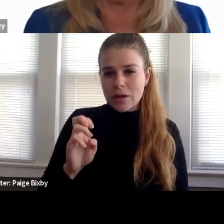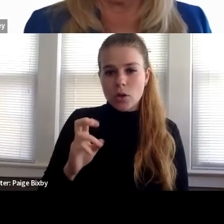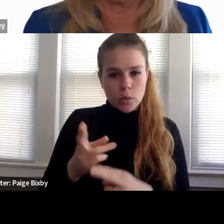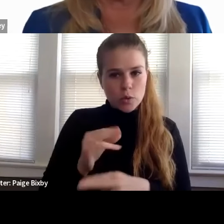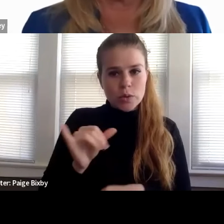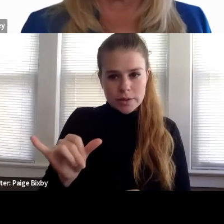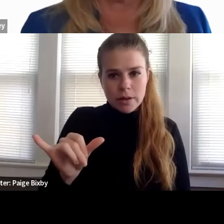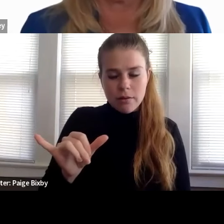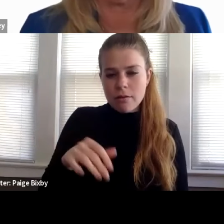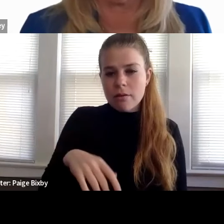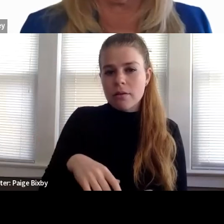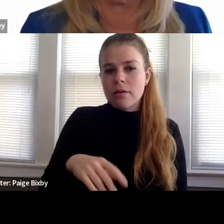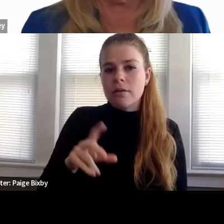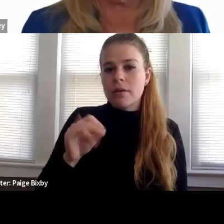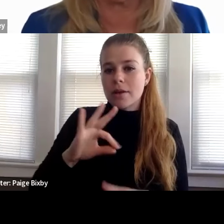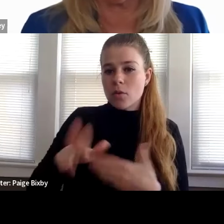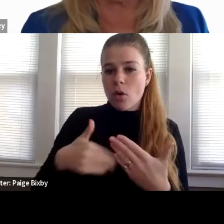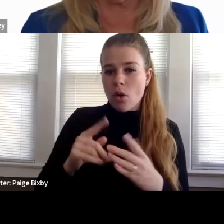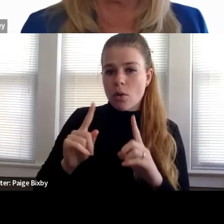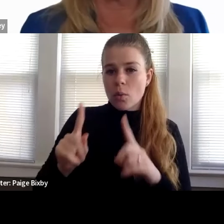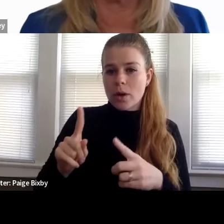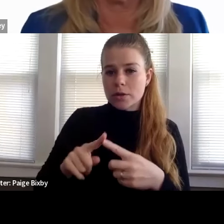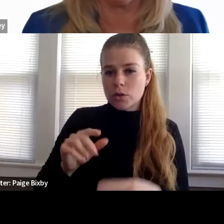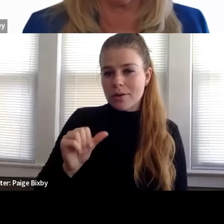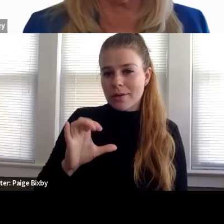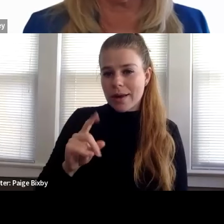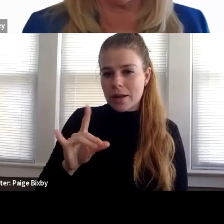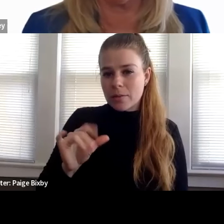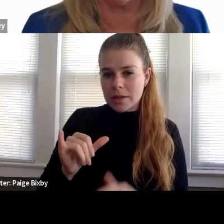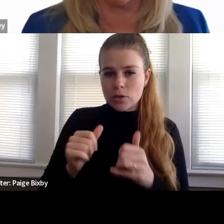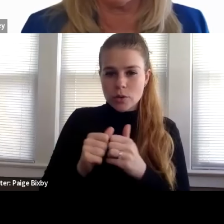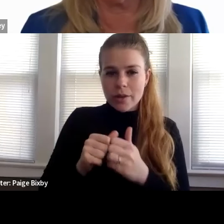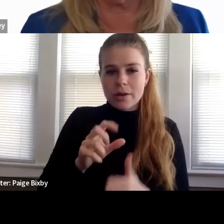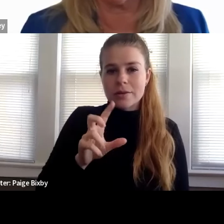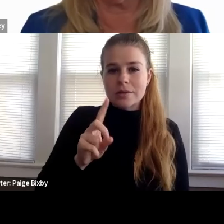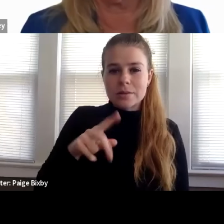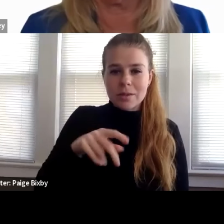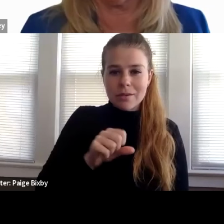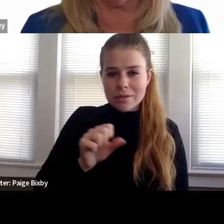we all went to the academy together, DPSS, our medical staff at our medical center,